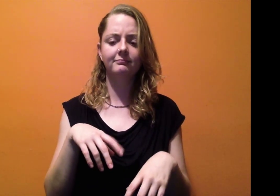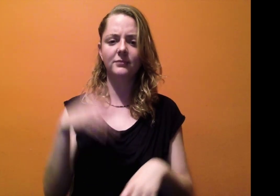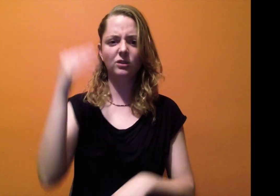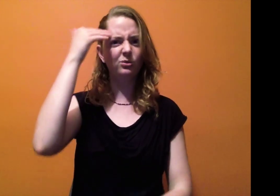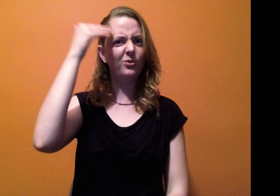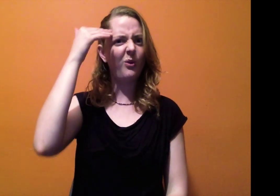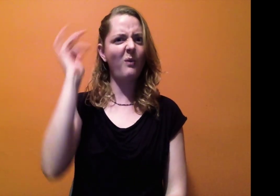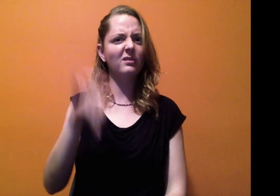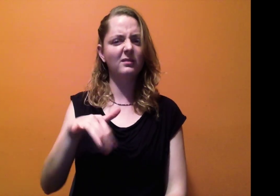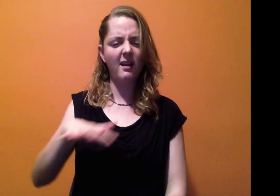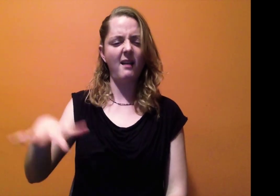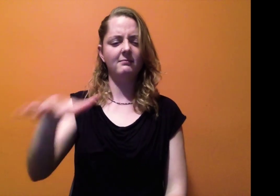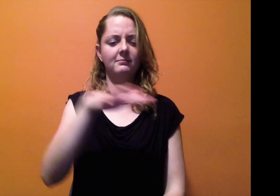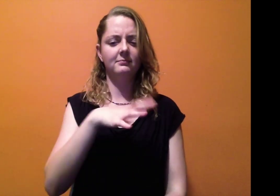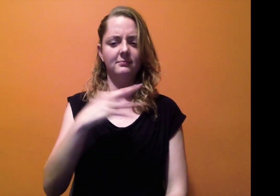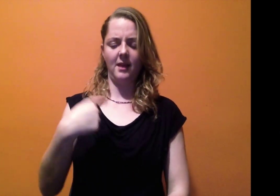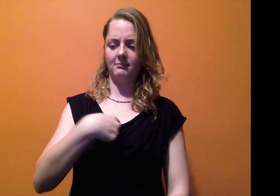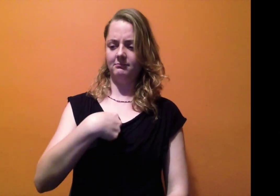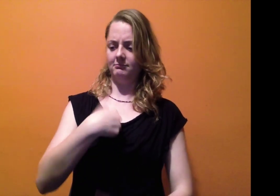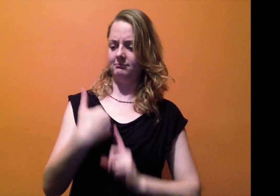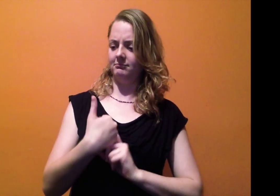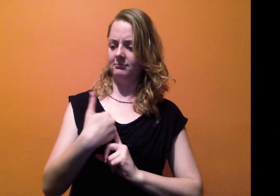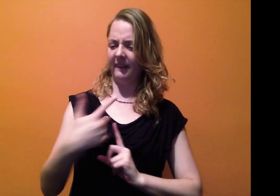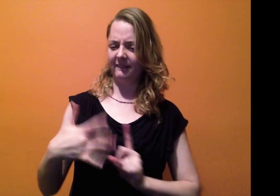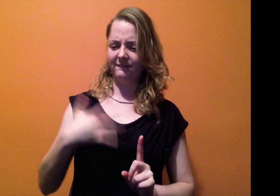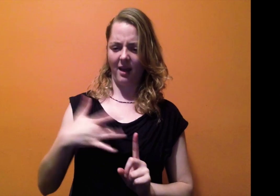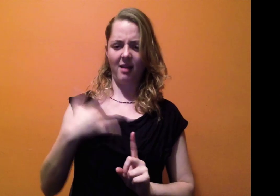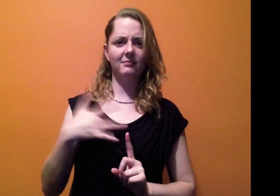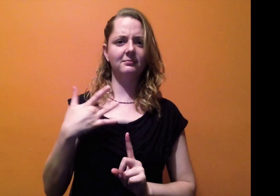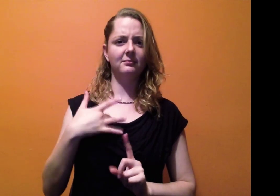To have known all of these people, to have felt